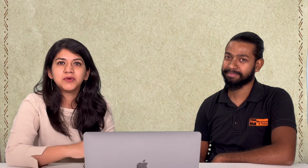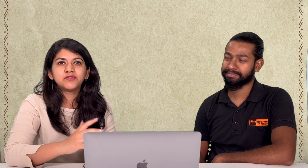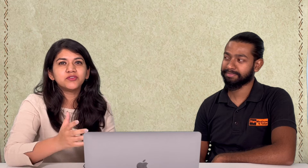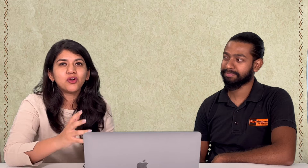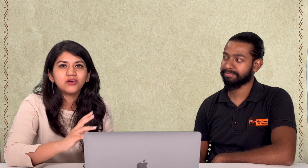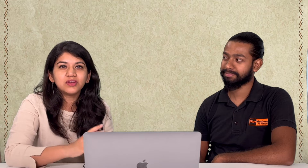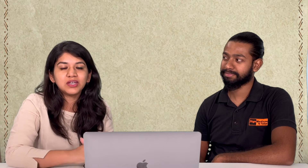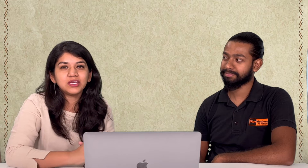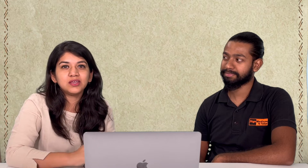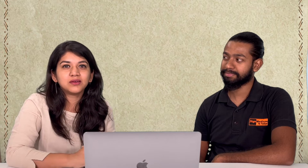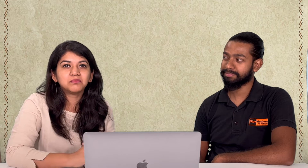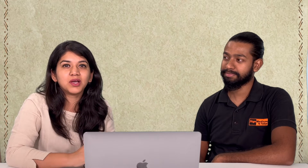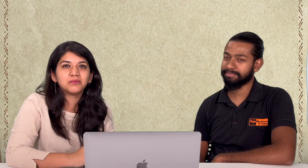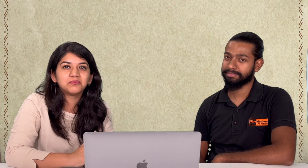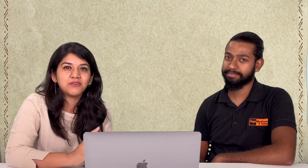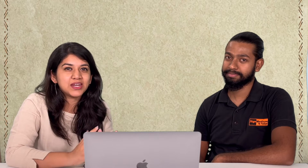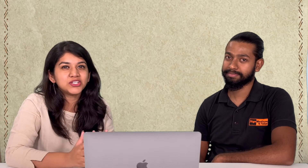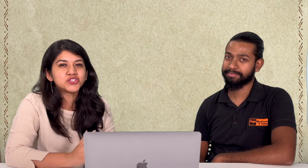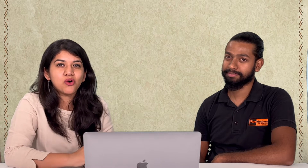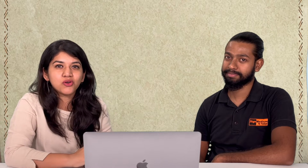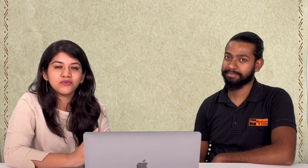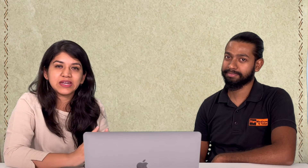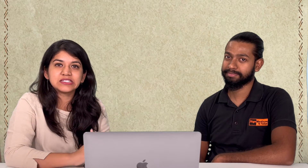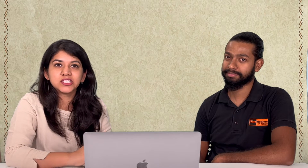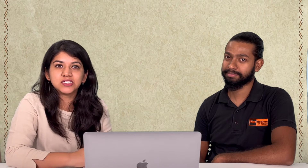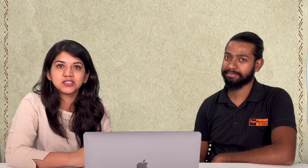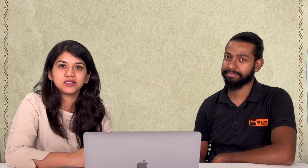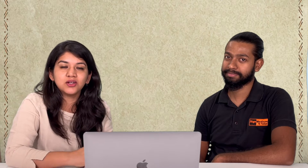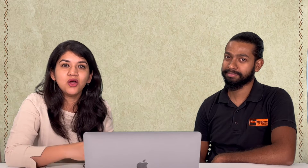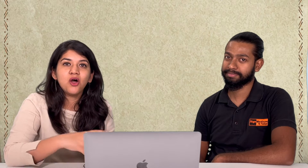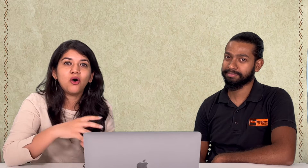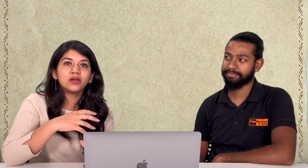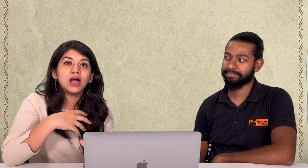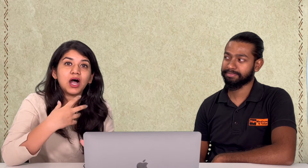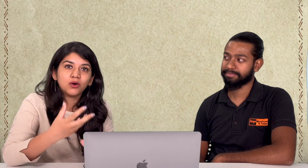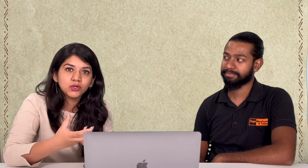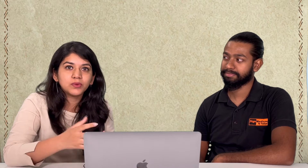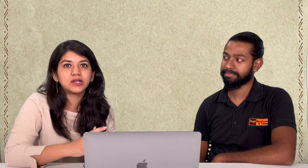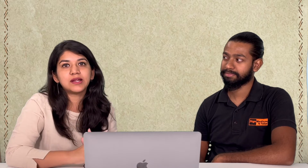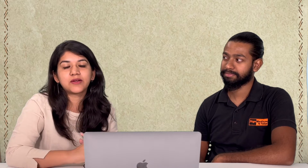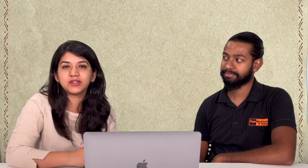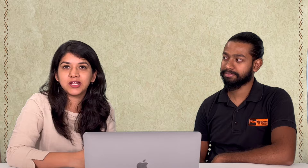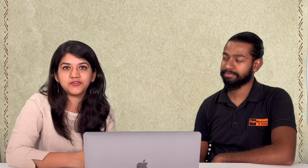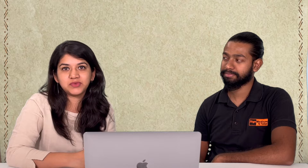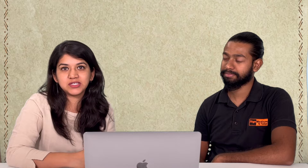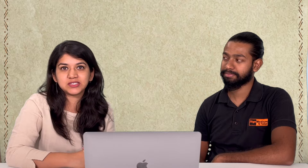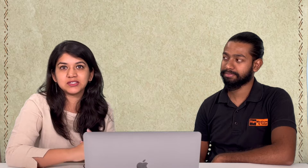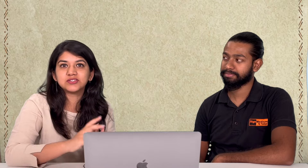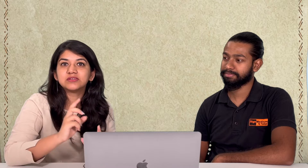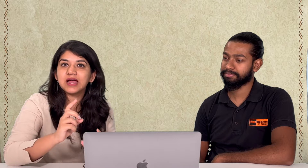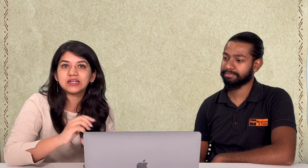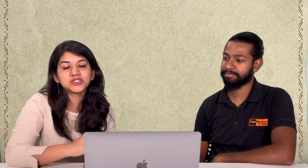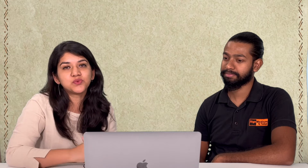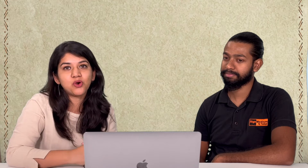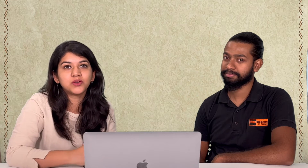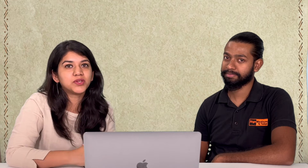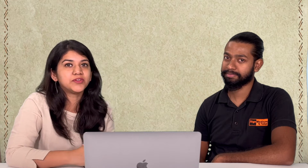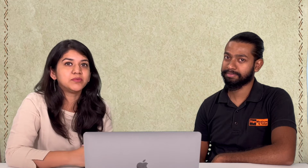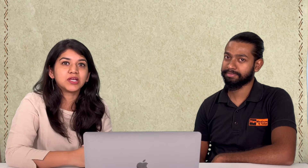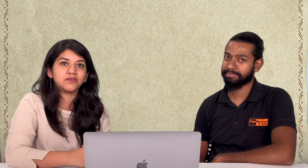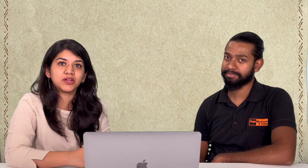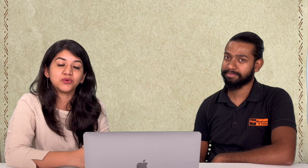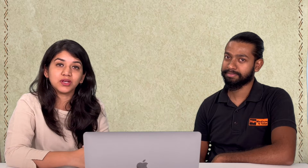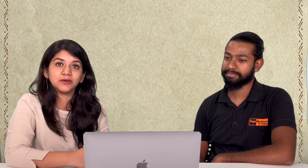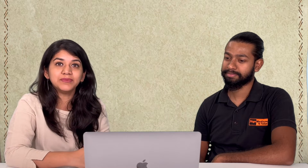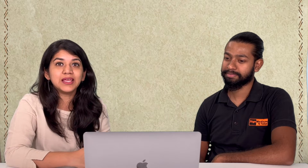but we not really very sure or very certain on how to interact with the deaf person so that is what we will be covering today.